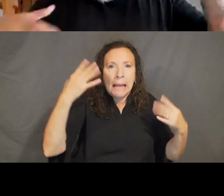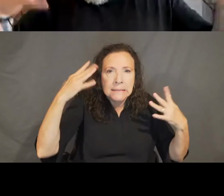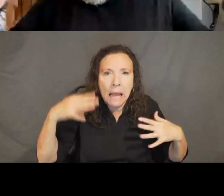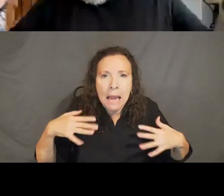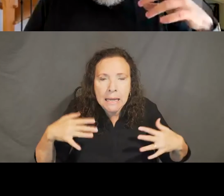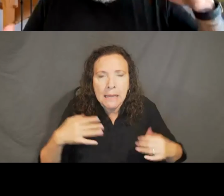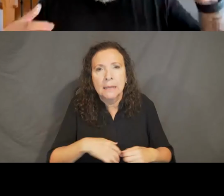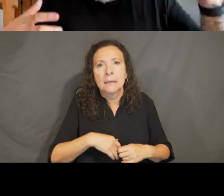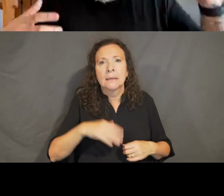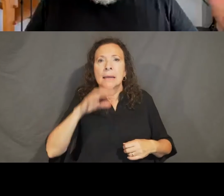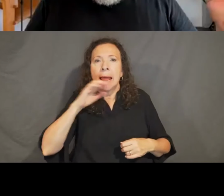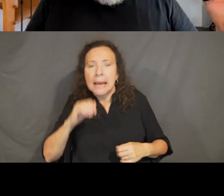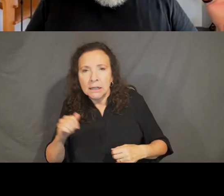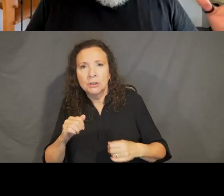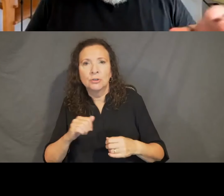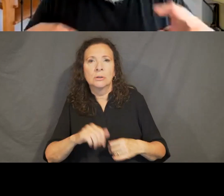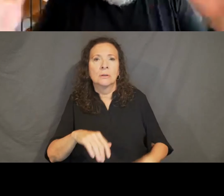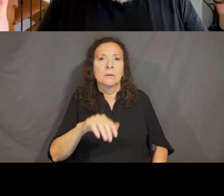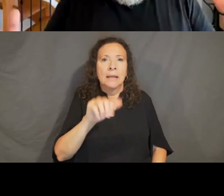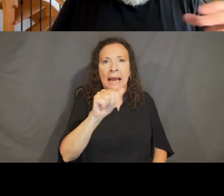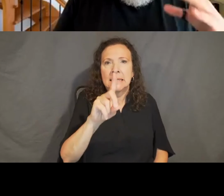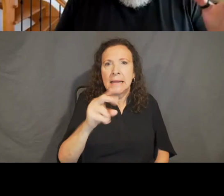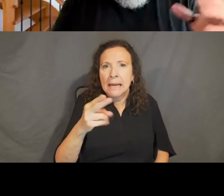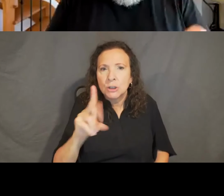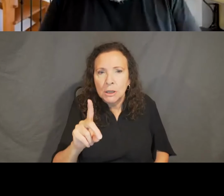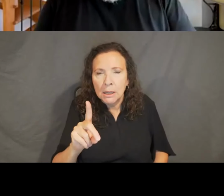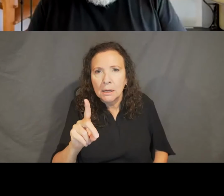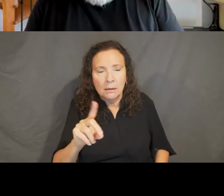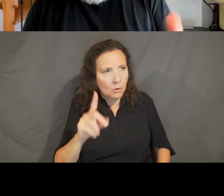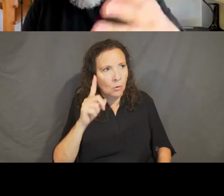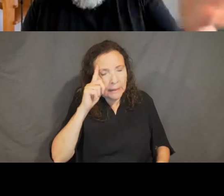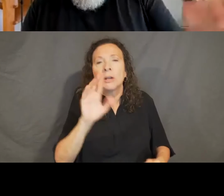ADHD -- eight total in there.